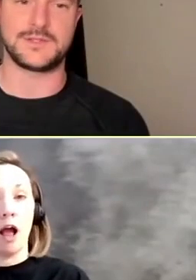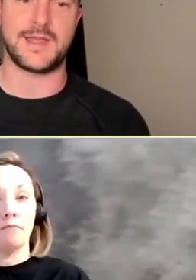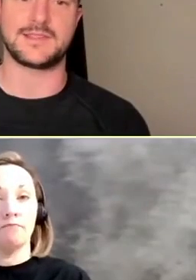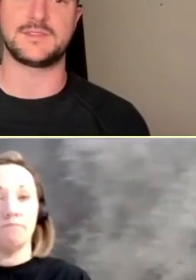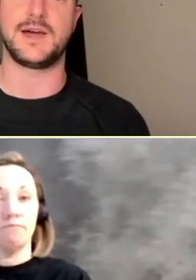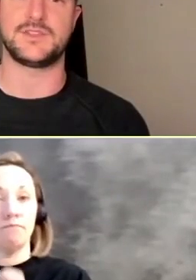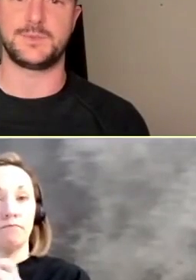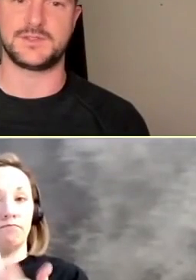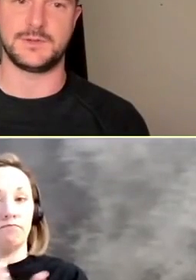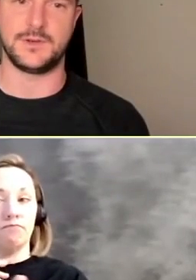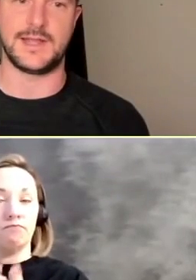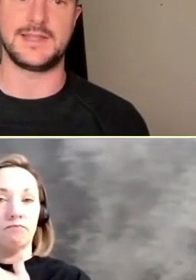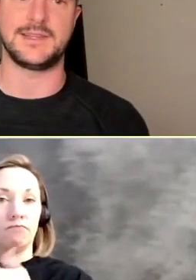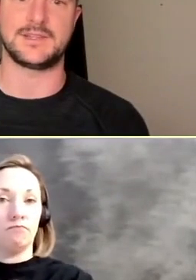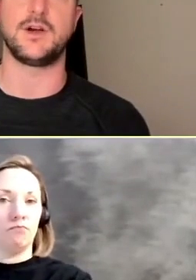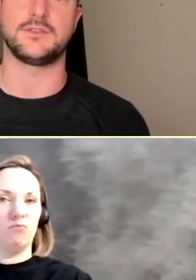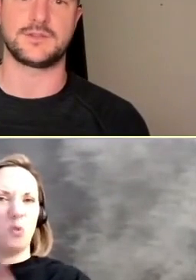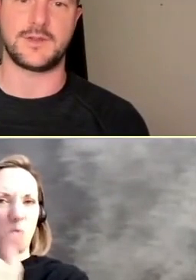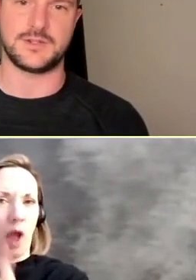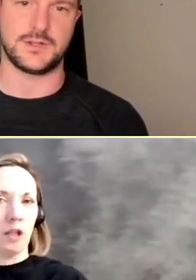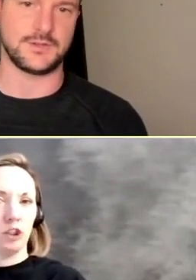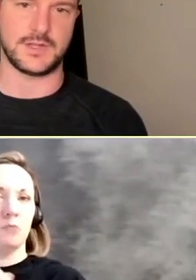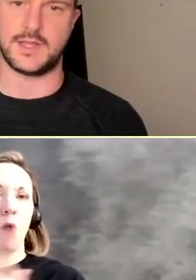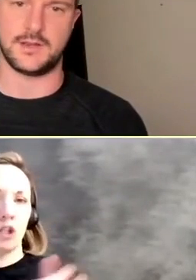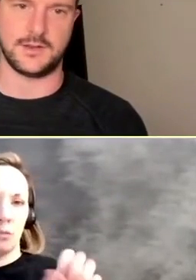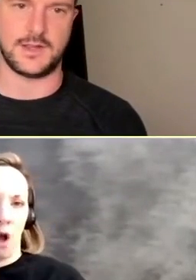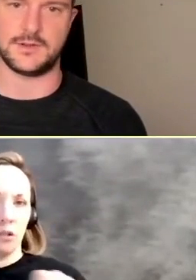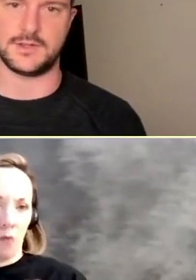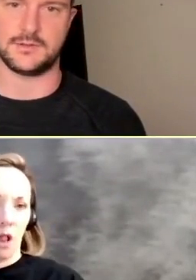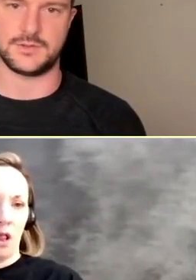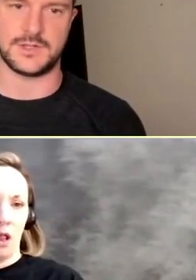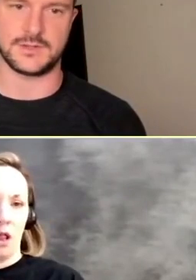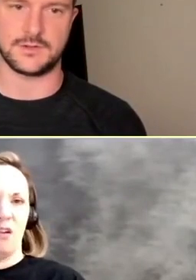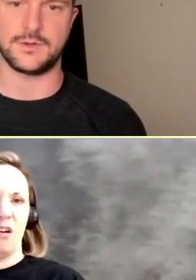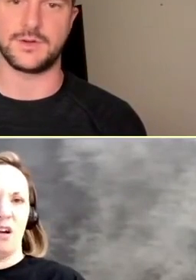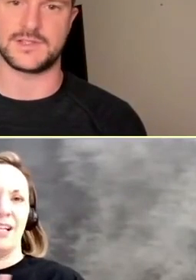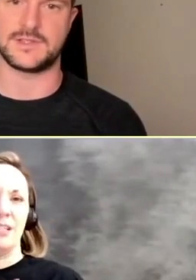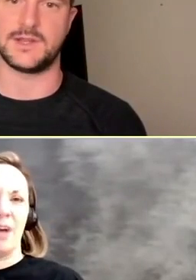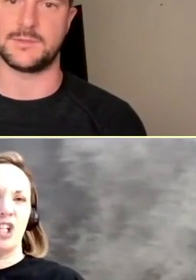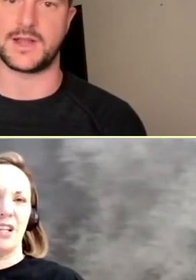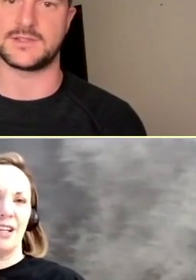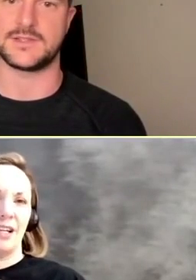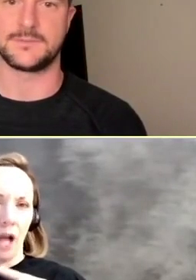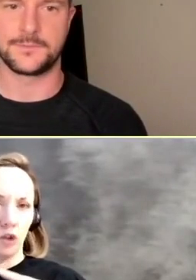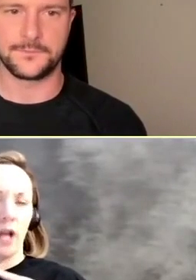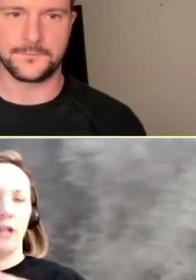on a widget without entering a particular in specific text editing mode. effects editing mode